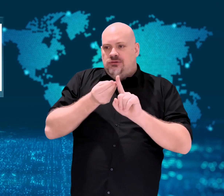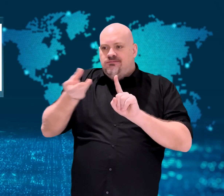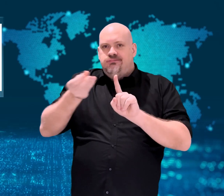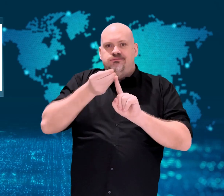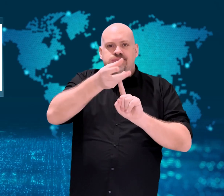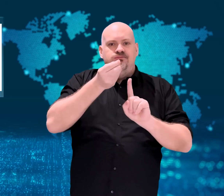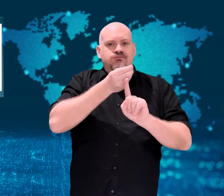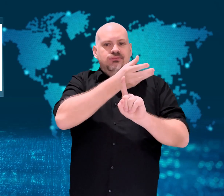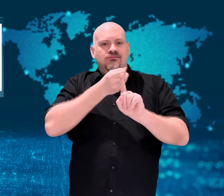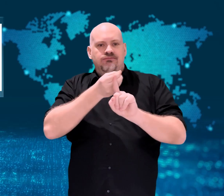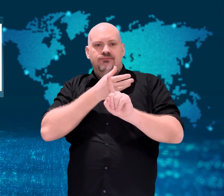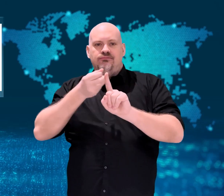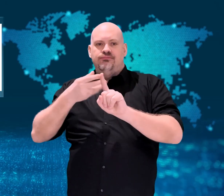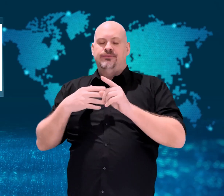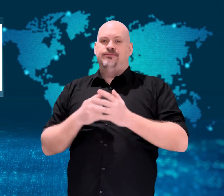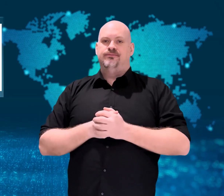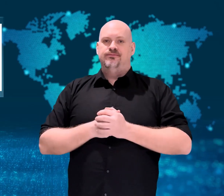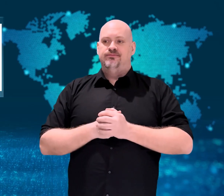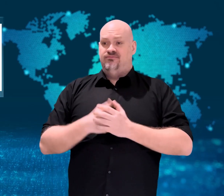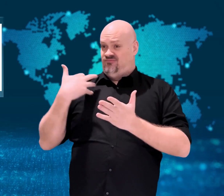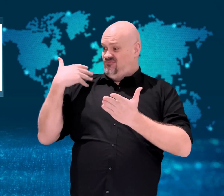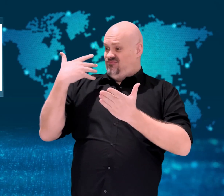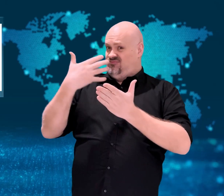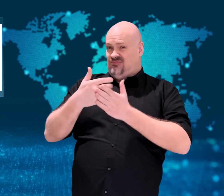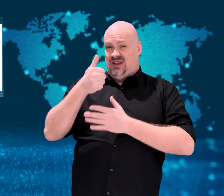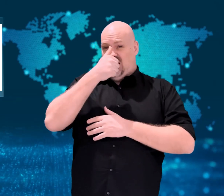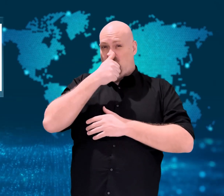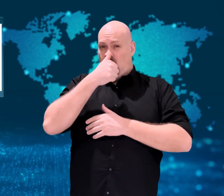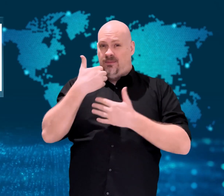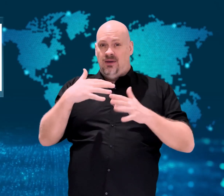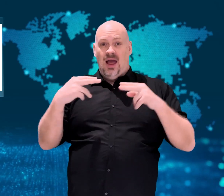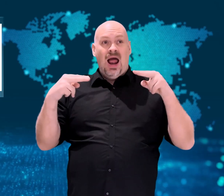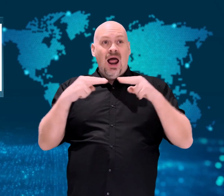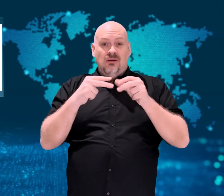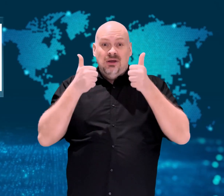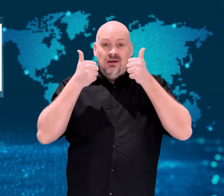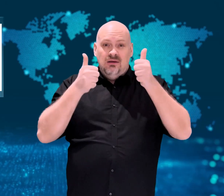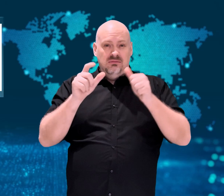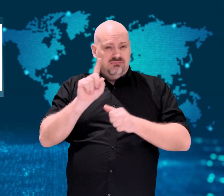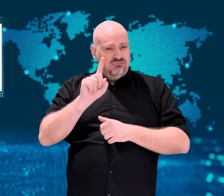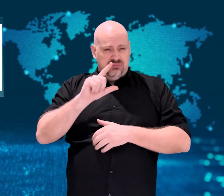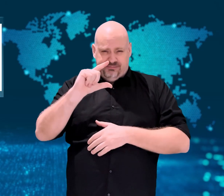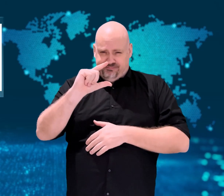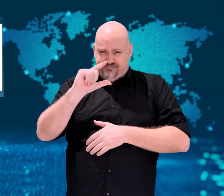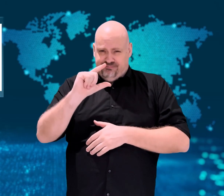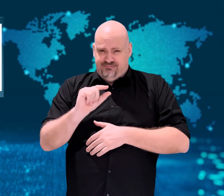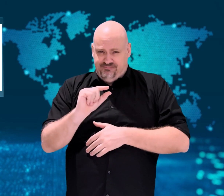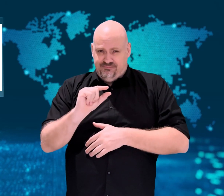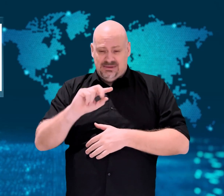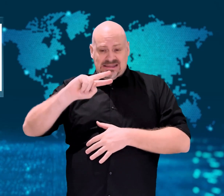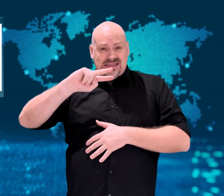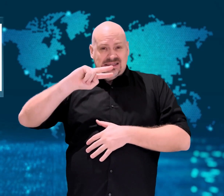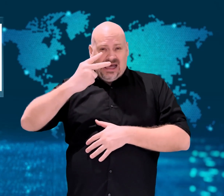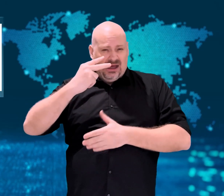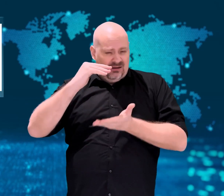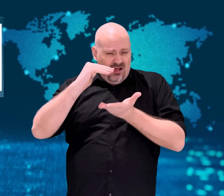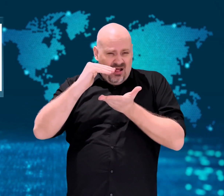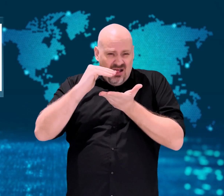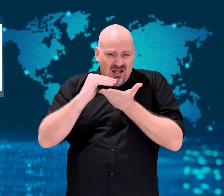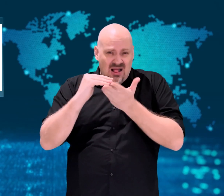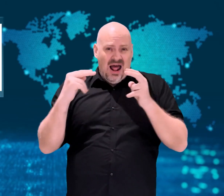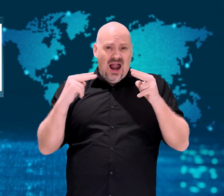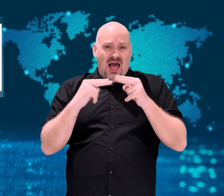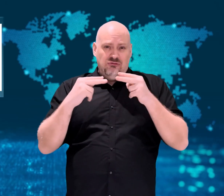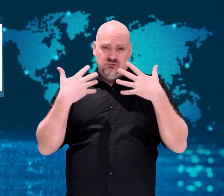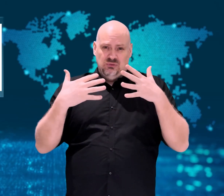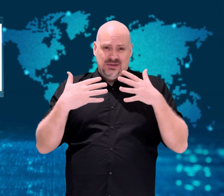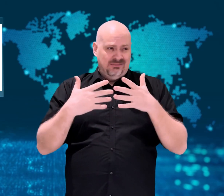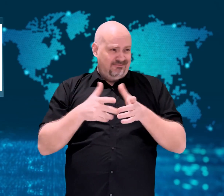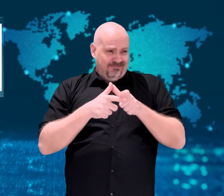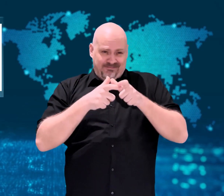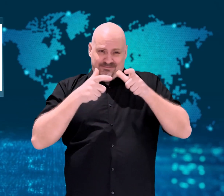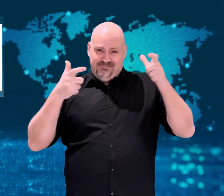the country had the second biggest electricity deficit in Africa,